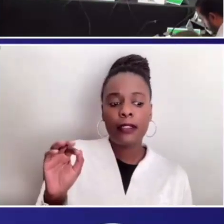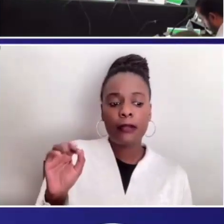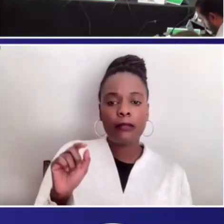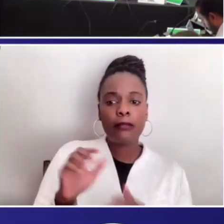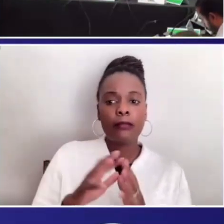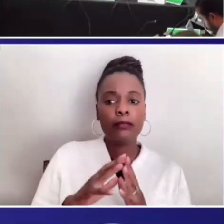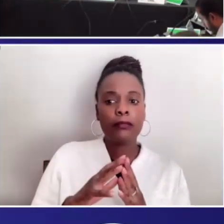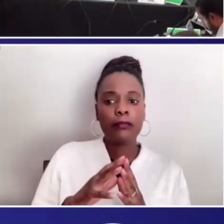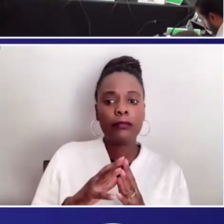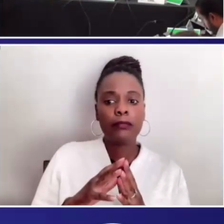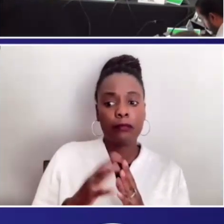go ahead, Jake.